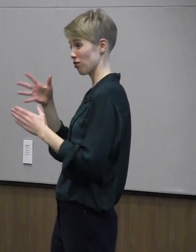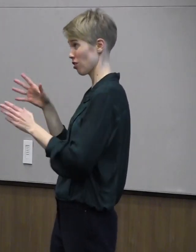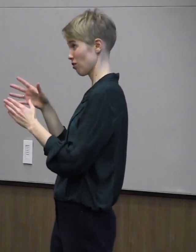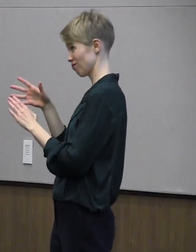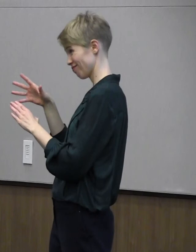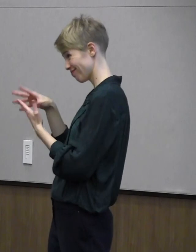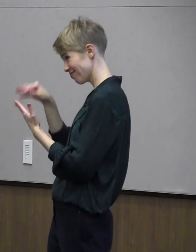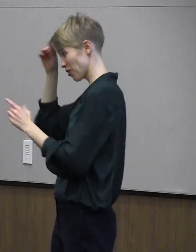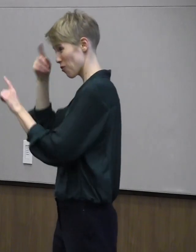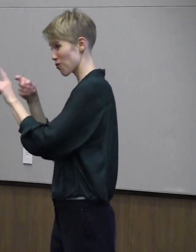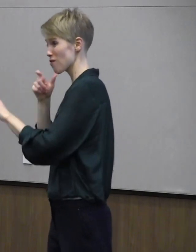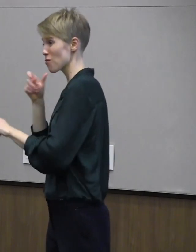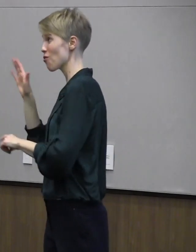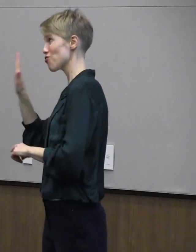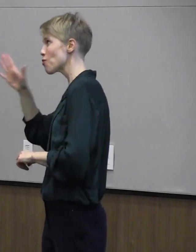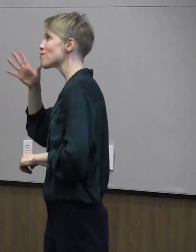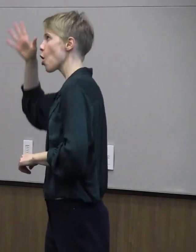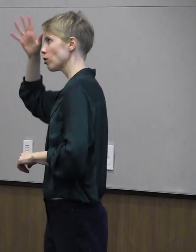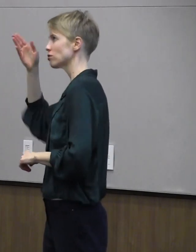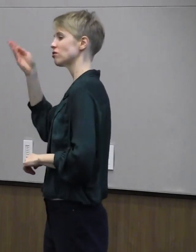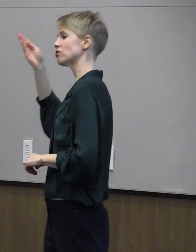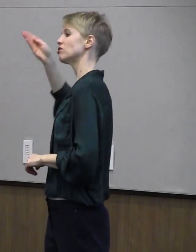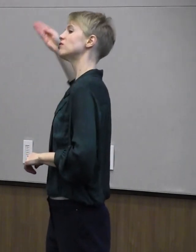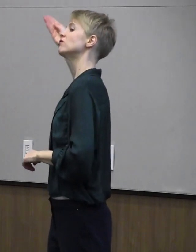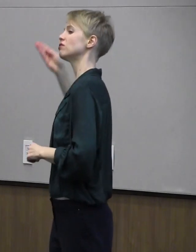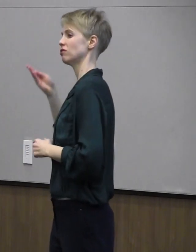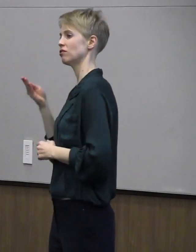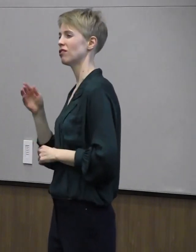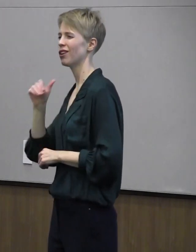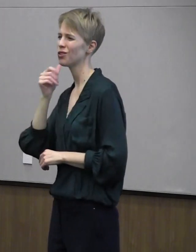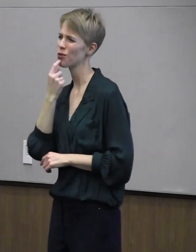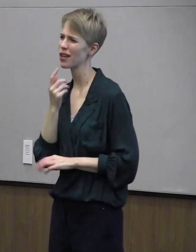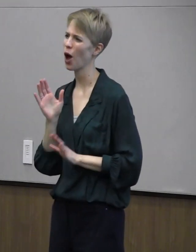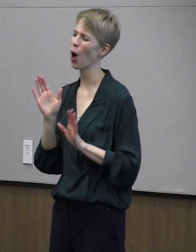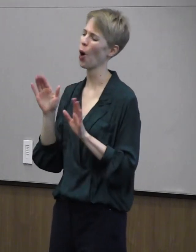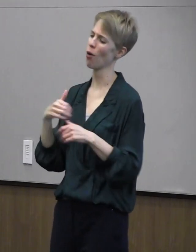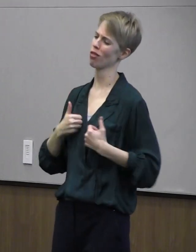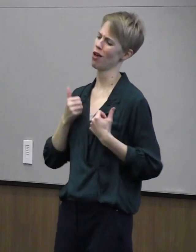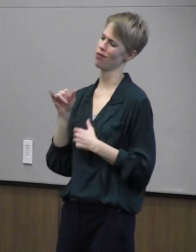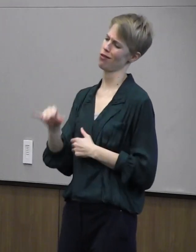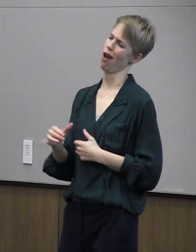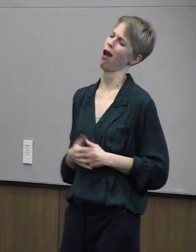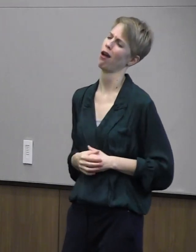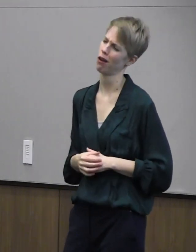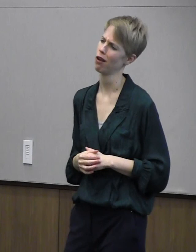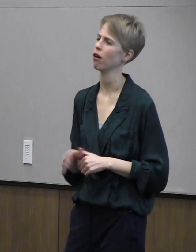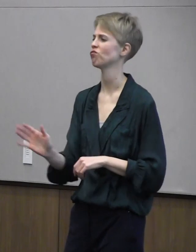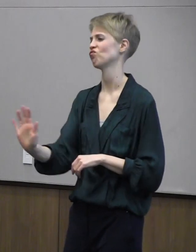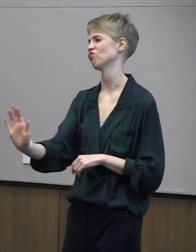Don't tell yourself that this is just the way it is, rather tell yourself that